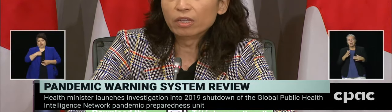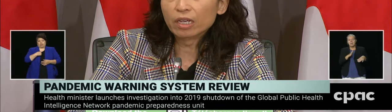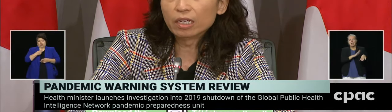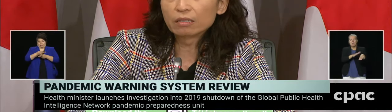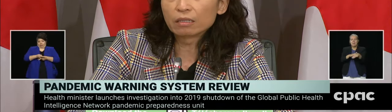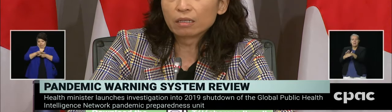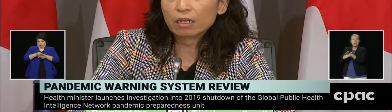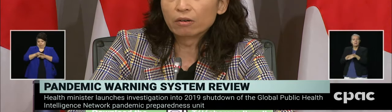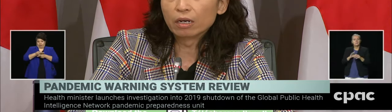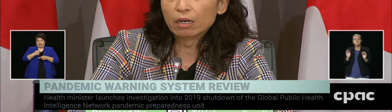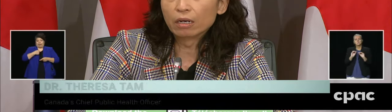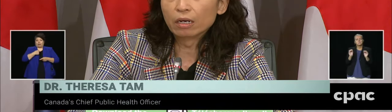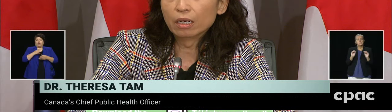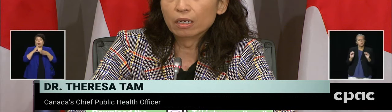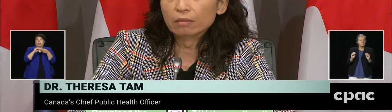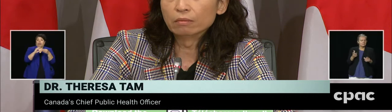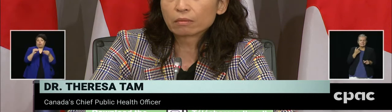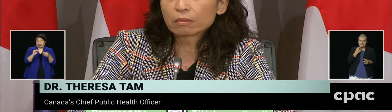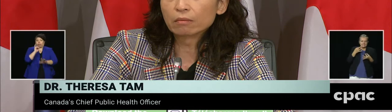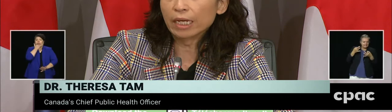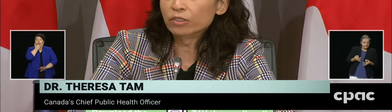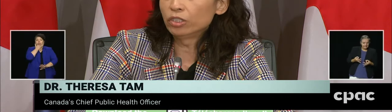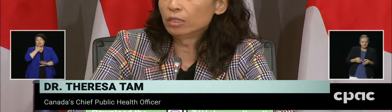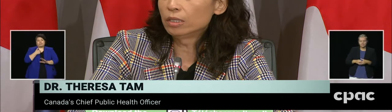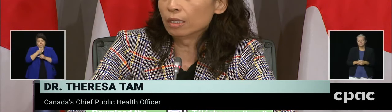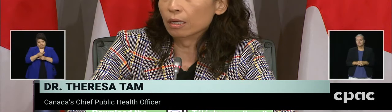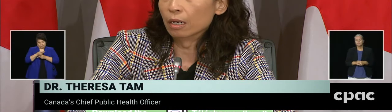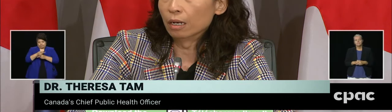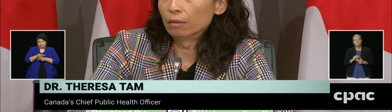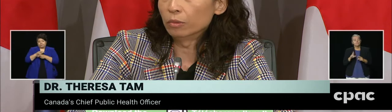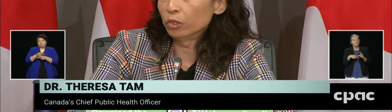CAN I -- I HAVE TO BE CAREFUL